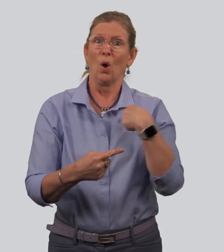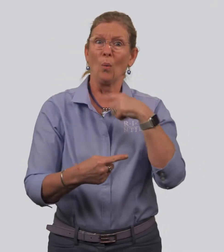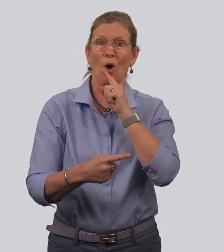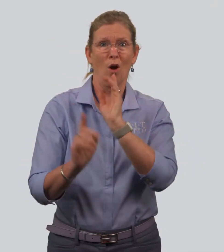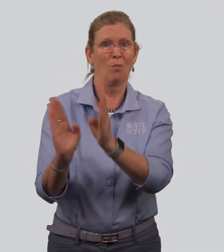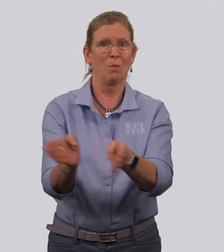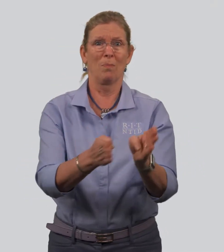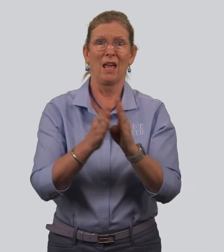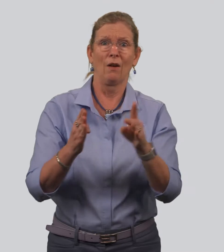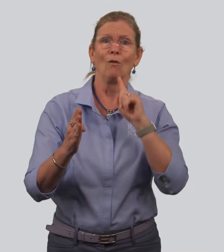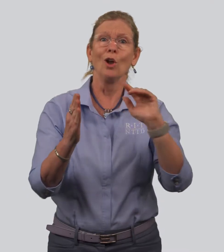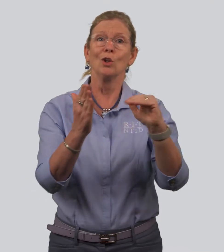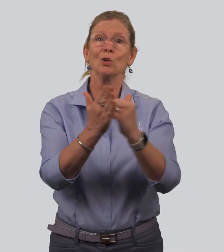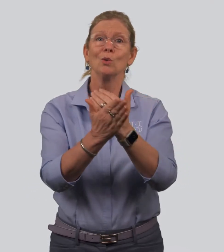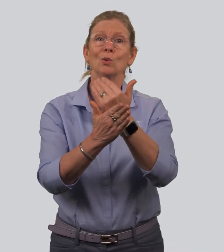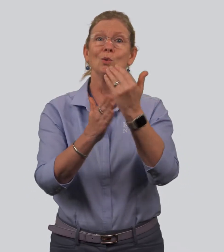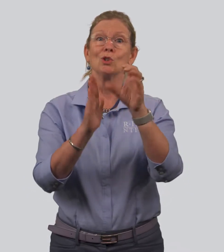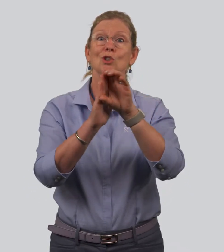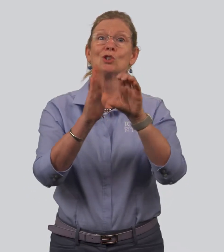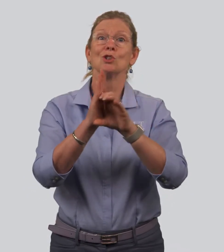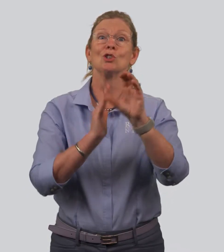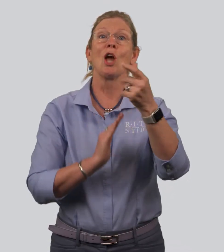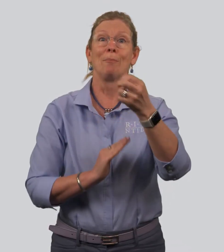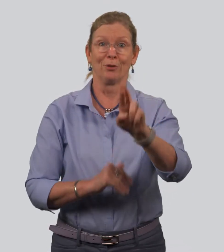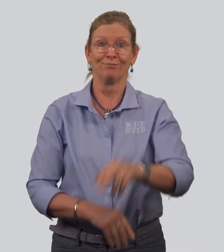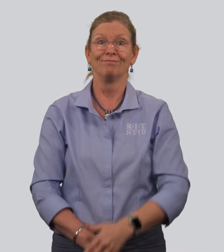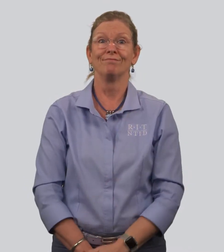we are preparing for a new chapter.